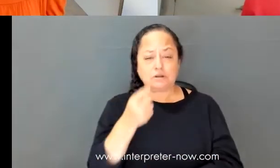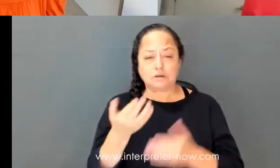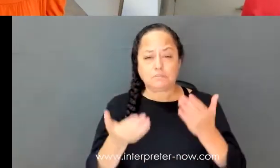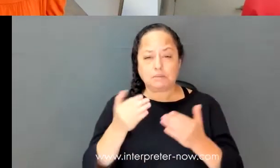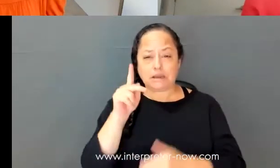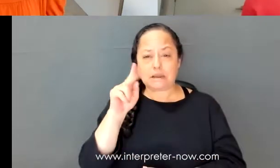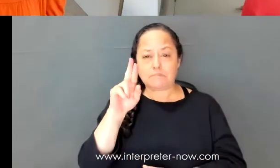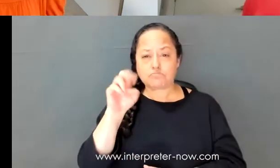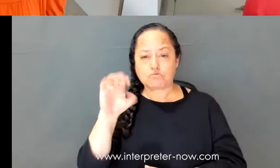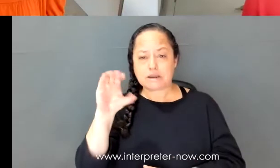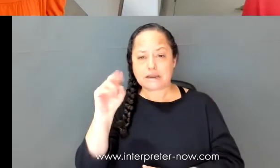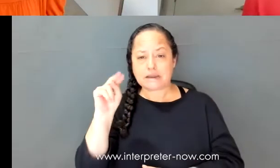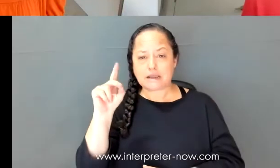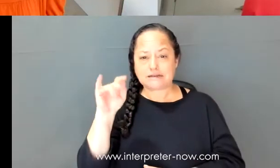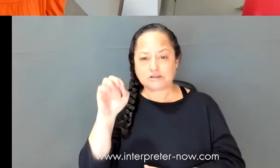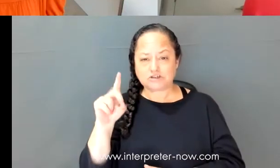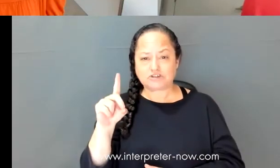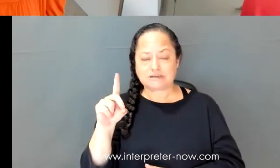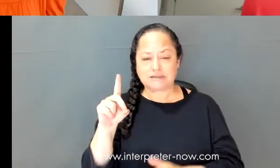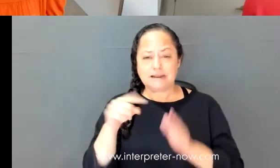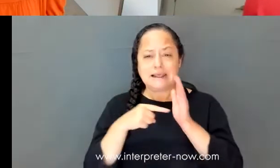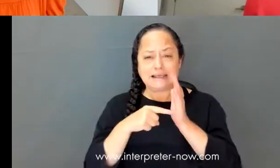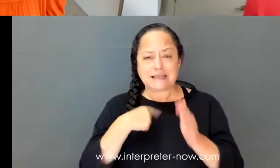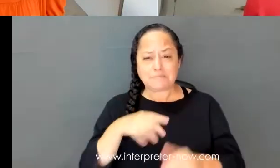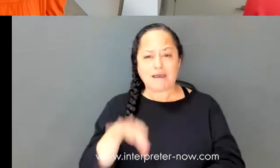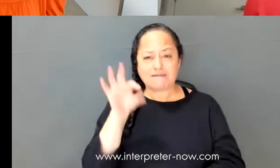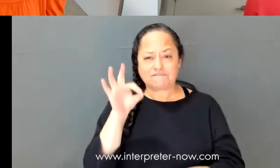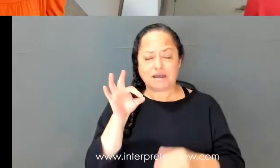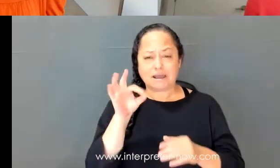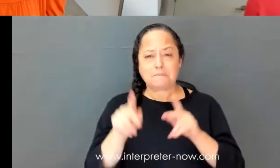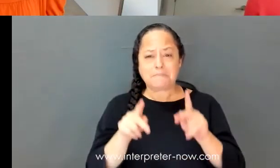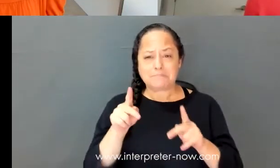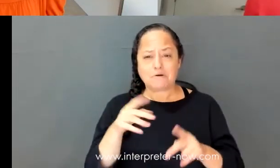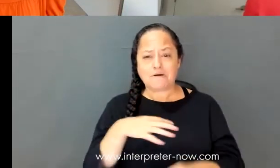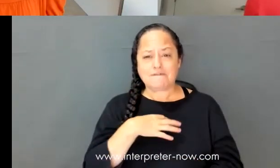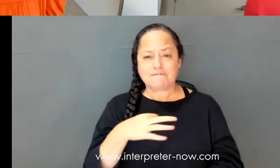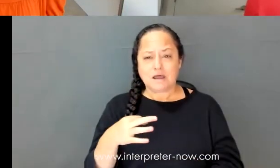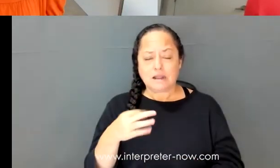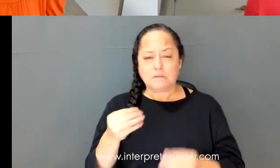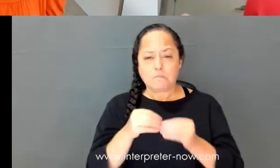An example which I find that people find more palatable is how we're all conditioned with